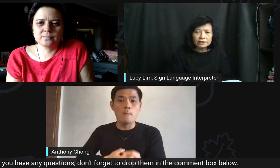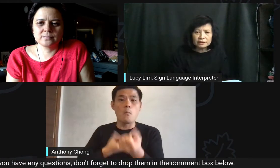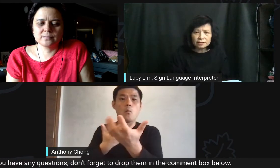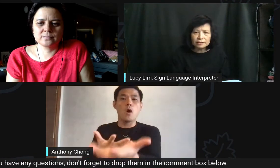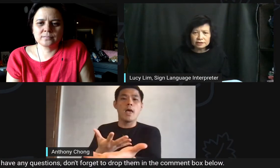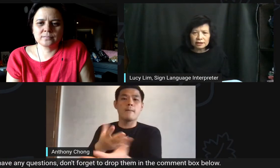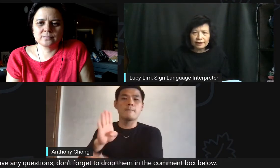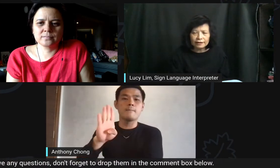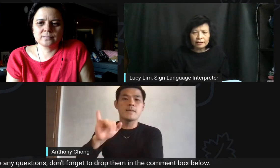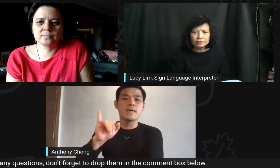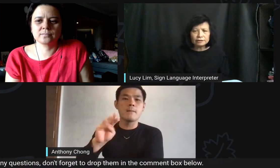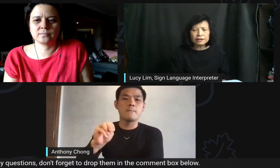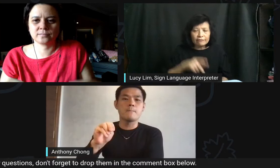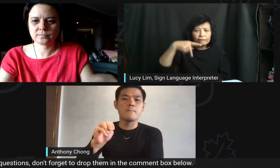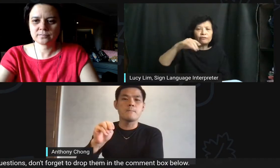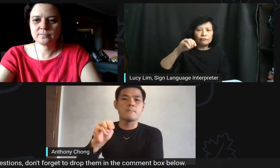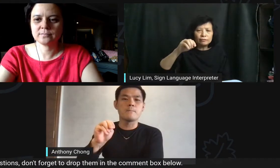it's like the Deaf-